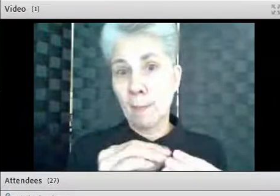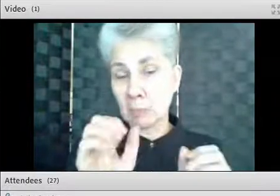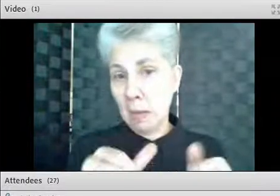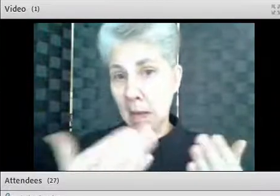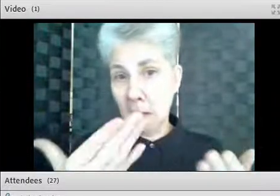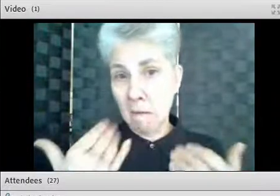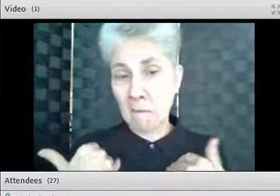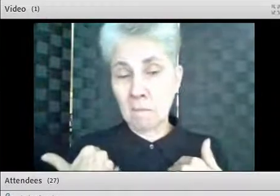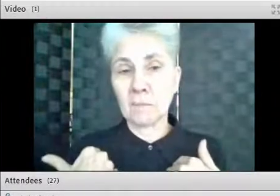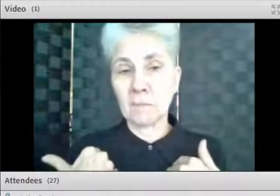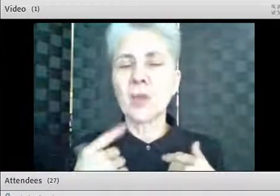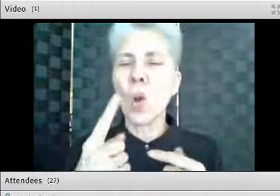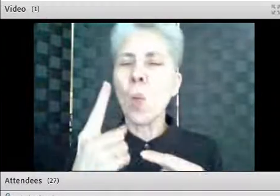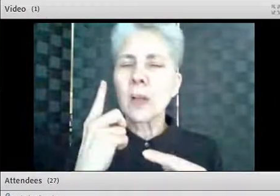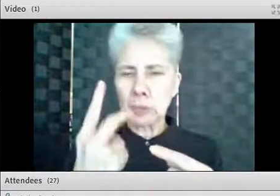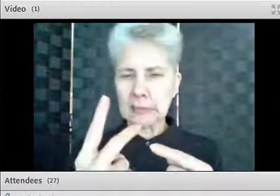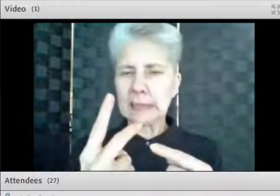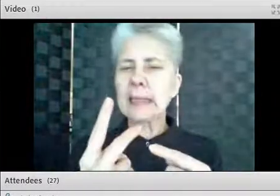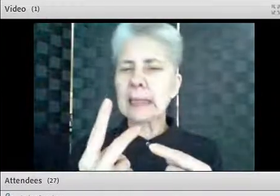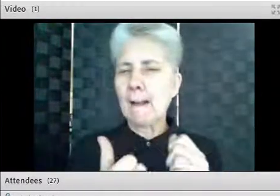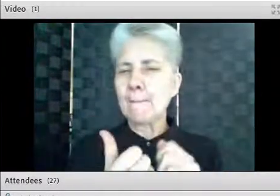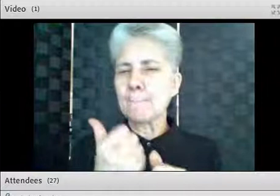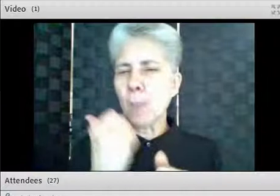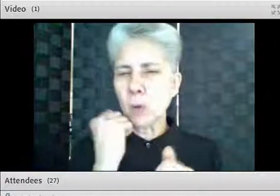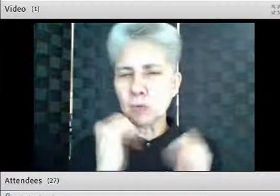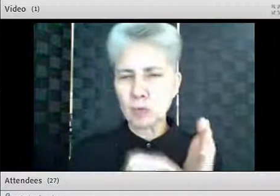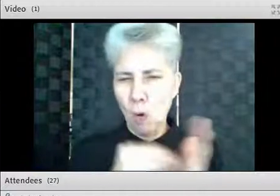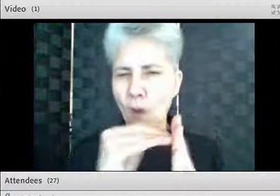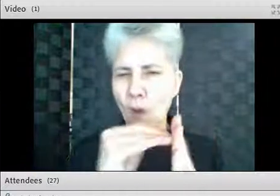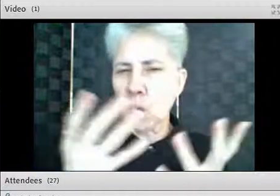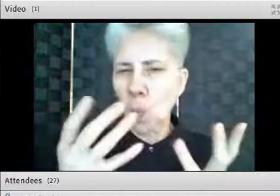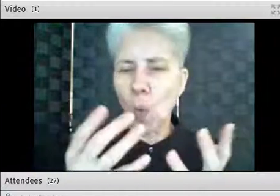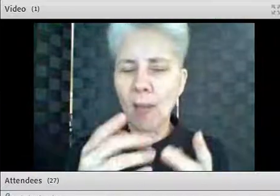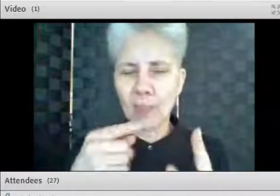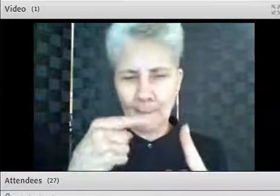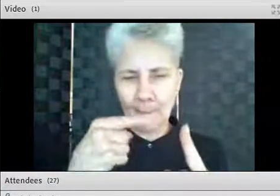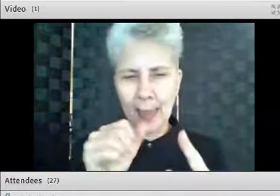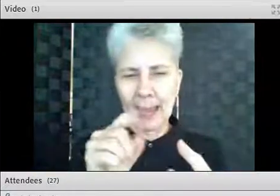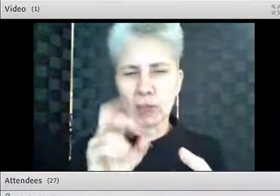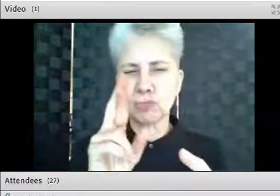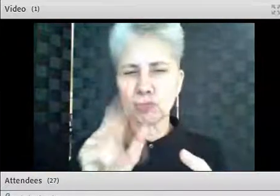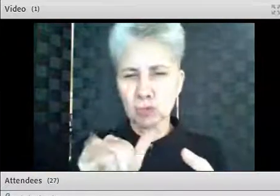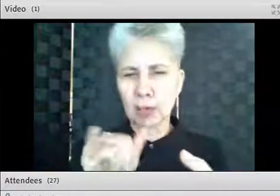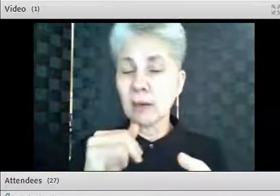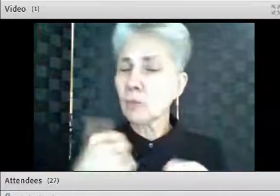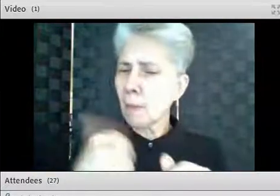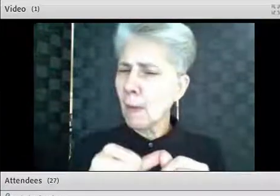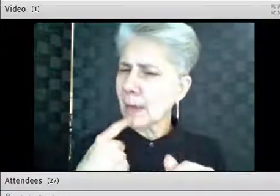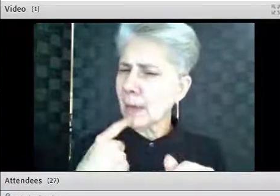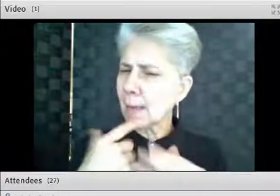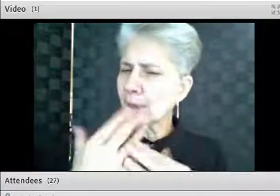The one that you'll see most frequently is the main entry Cutter. I mentioned last time main entry for our purposes,